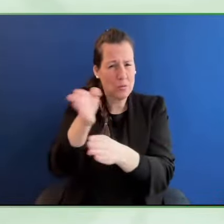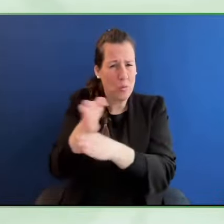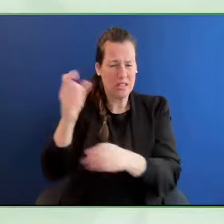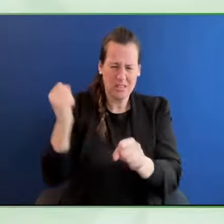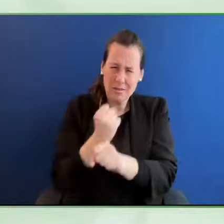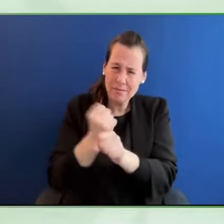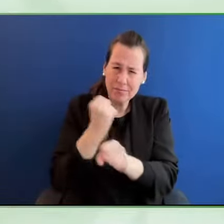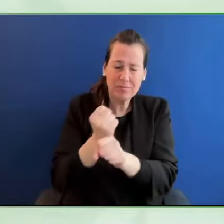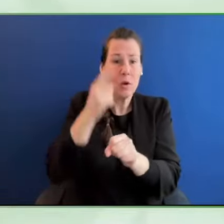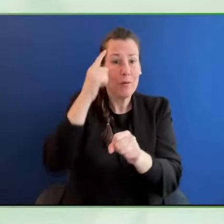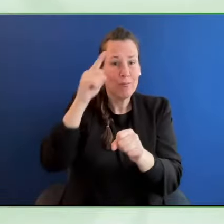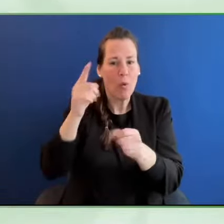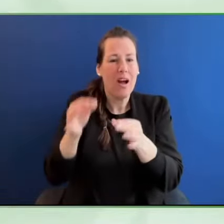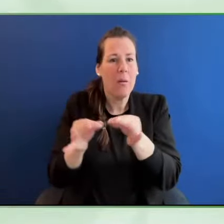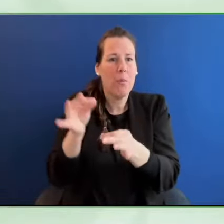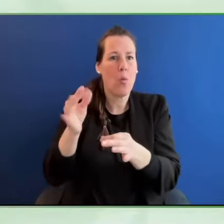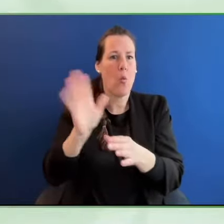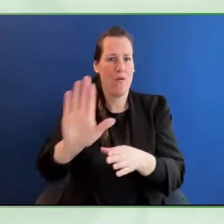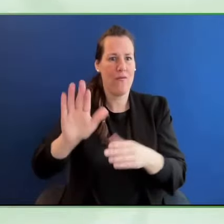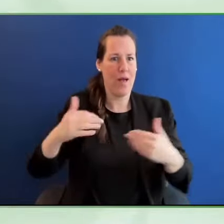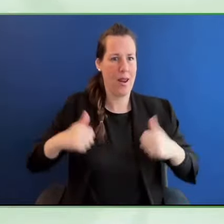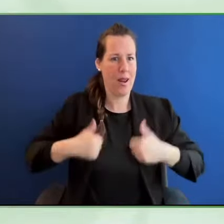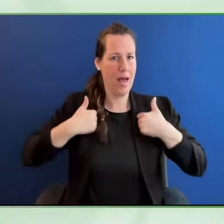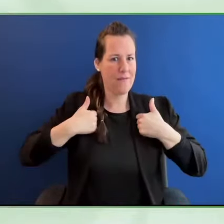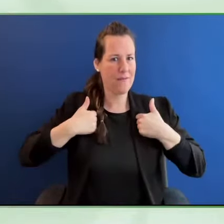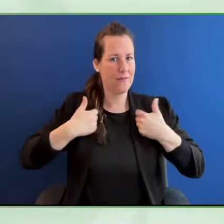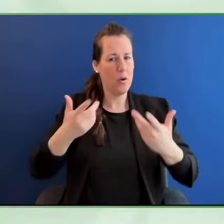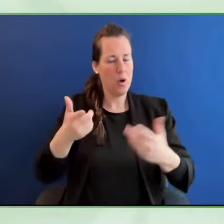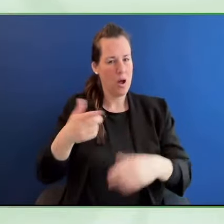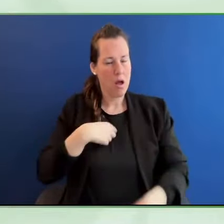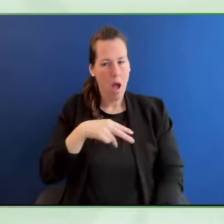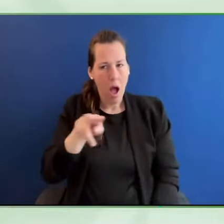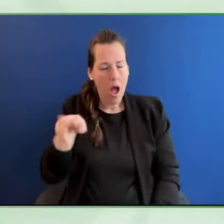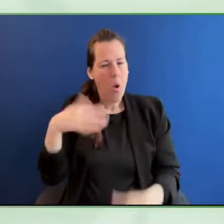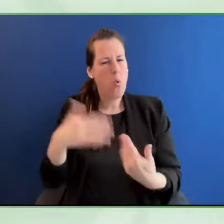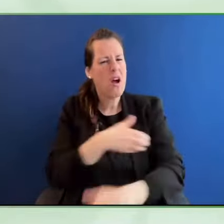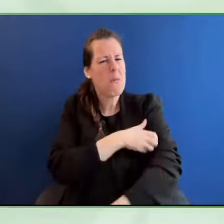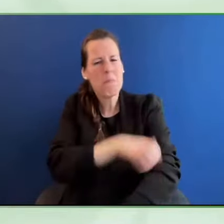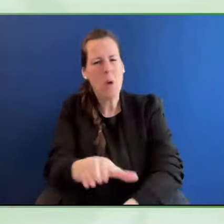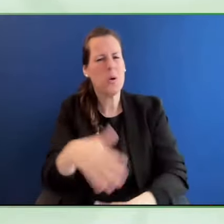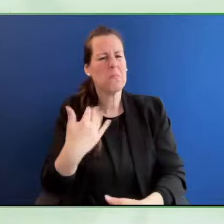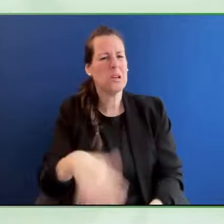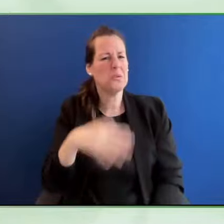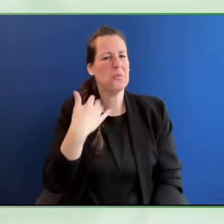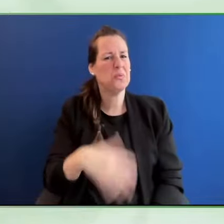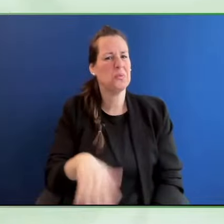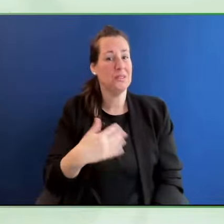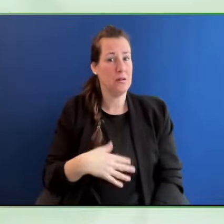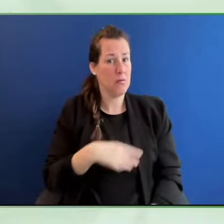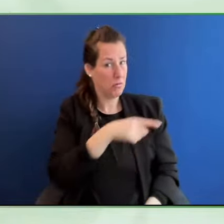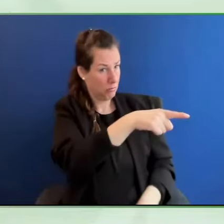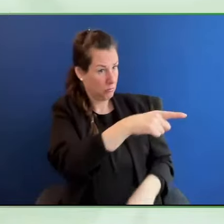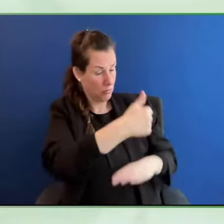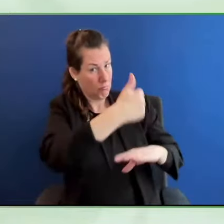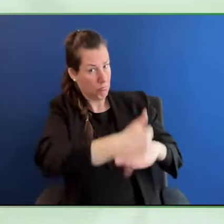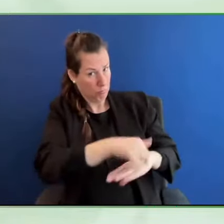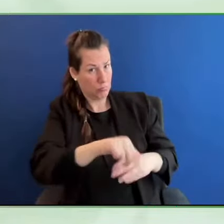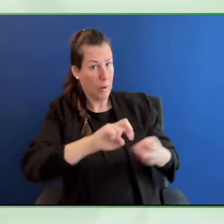far from it. Or if they do, maybe they don't have the best ideas around it.